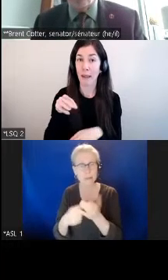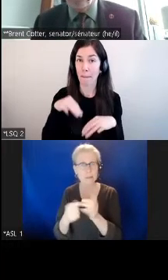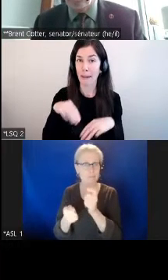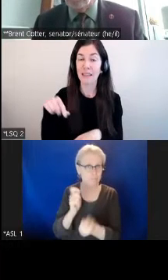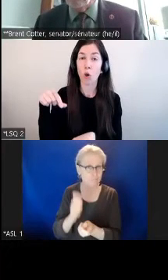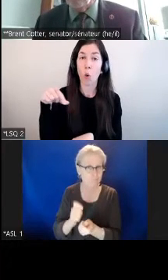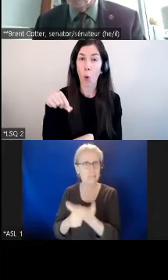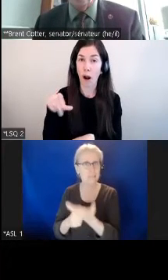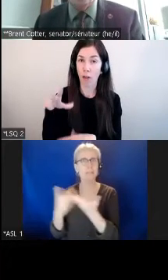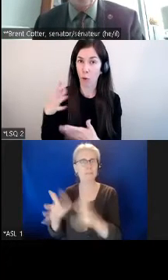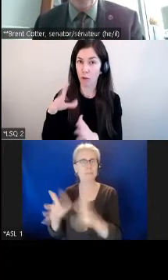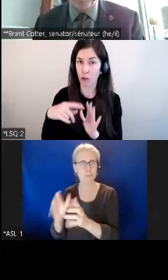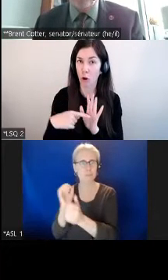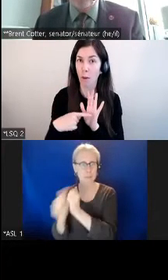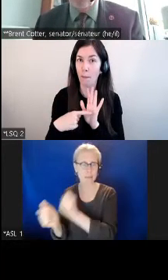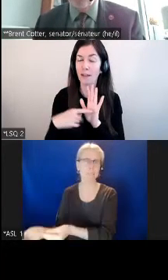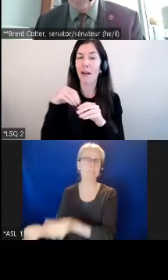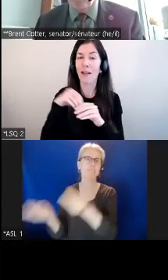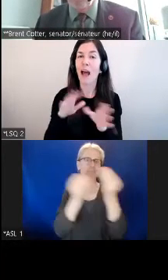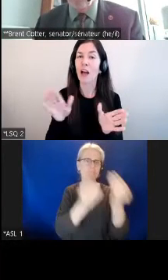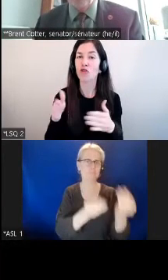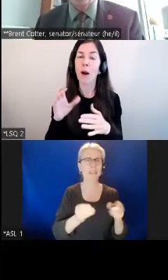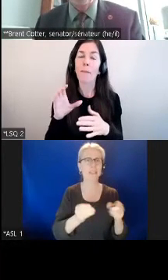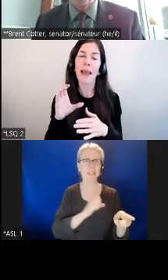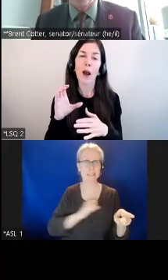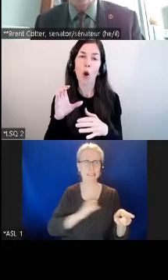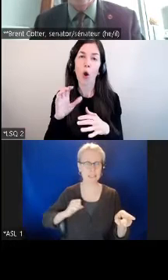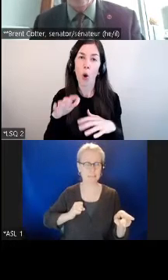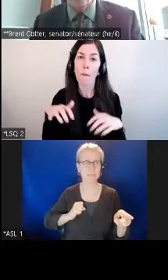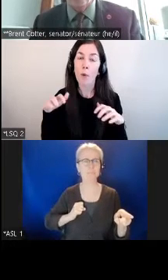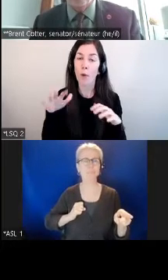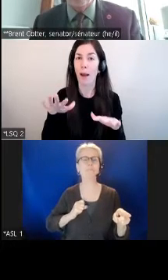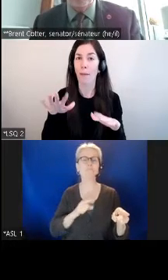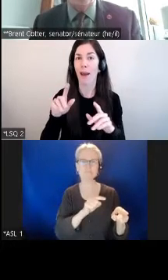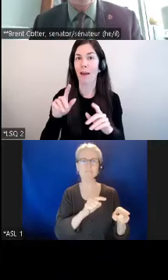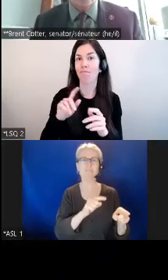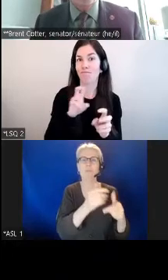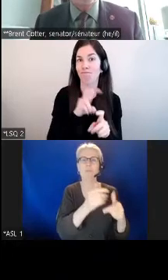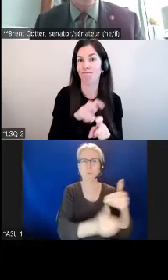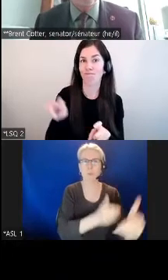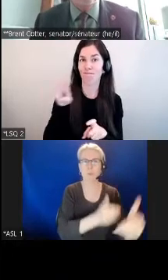THAT PROCESS HAS A SERIES OF STAGES. WE WILL SEE THOSE AS WE MOVE TO THE NEXT SLIDE.